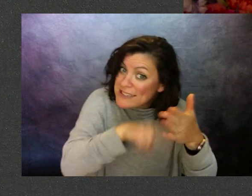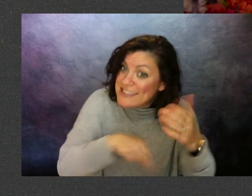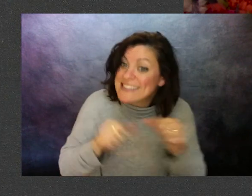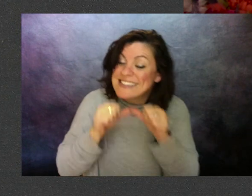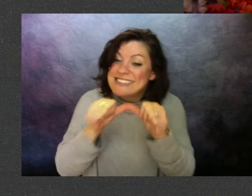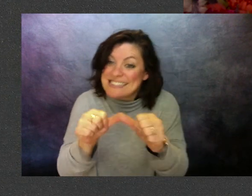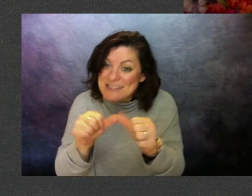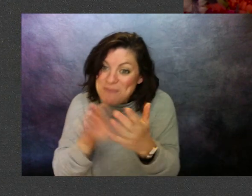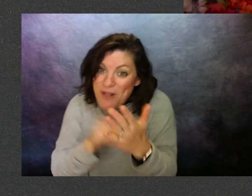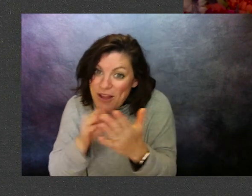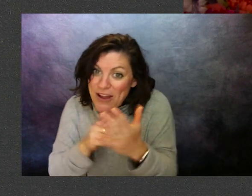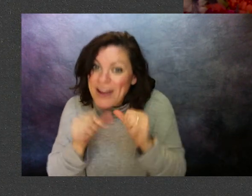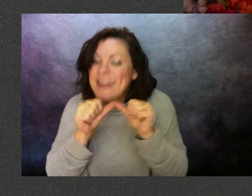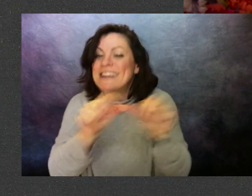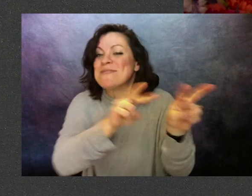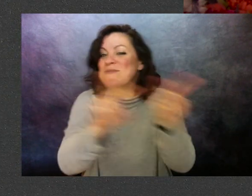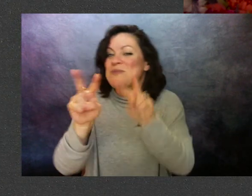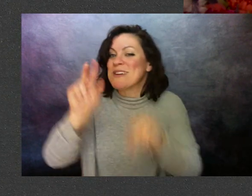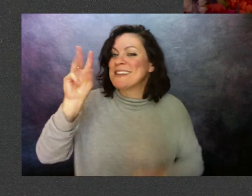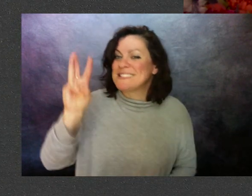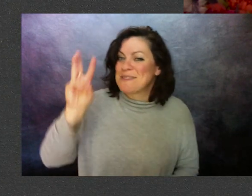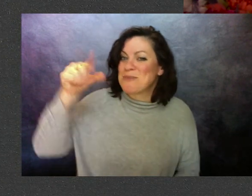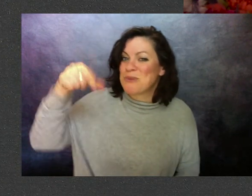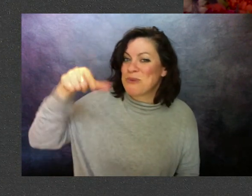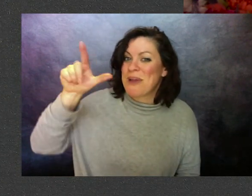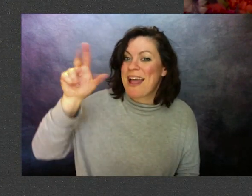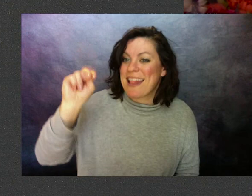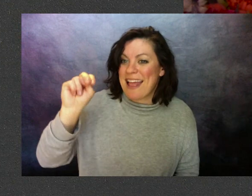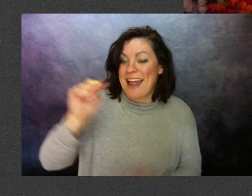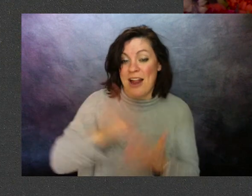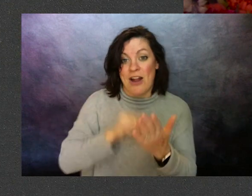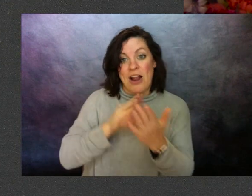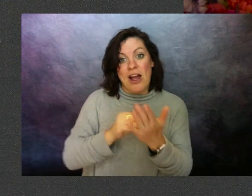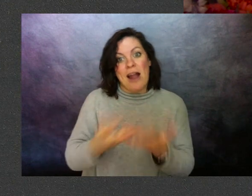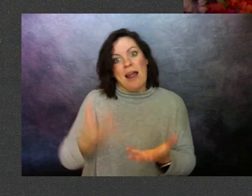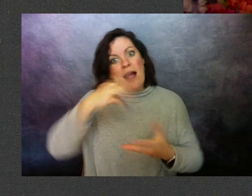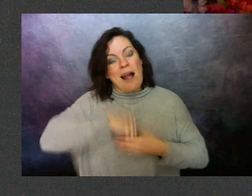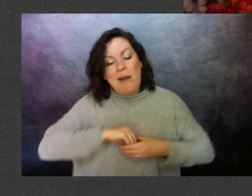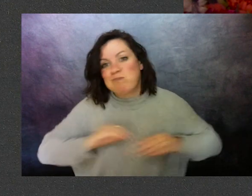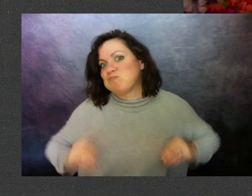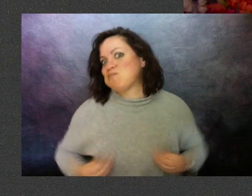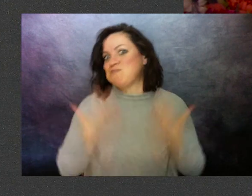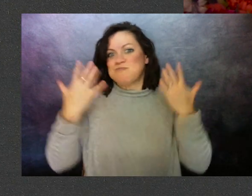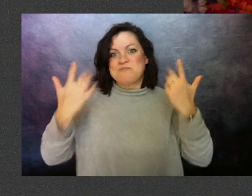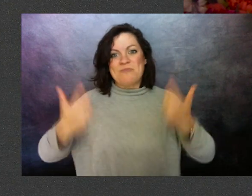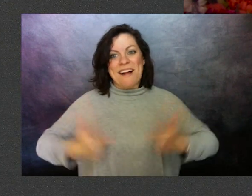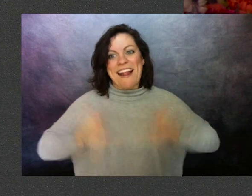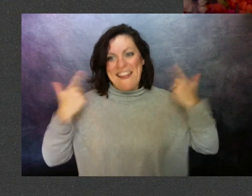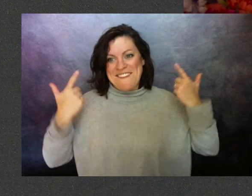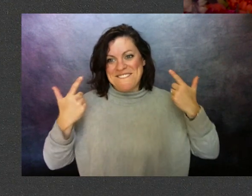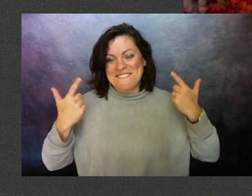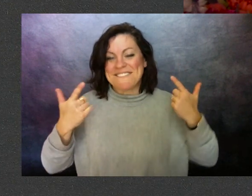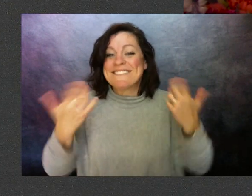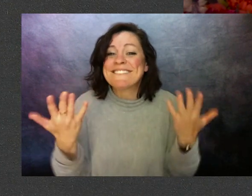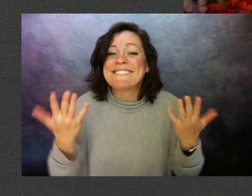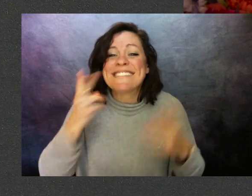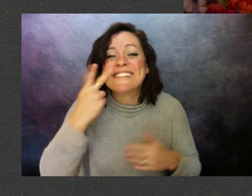and keep learning and keep watching WQLN, where learning is brought to life. I will see you guys next time.